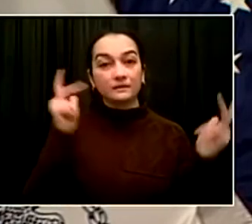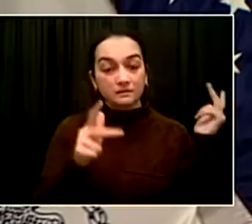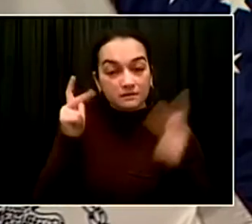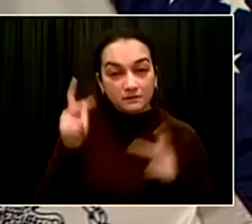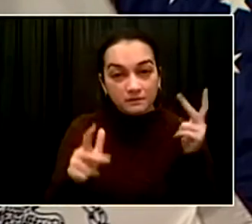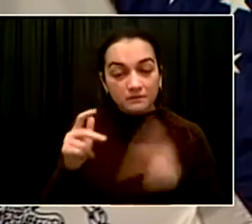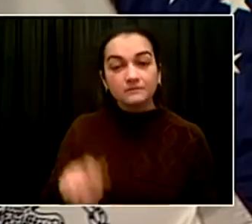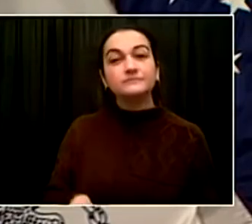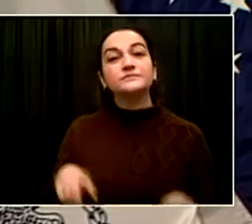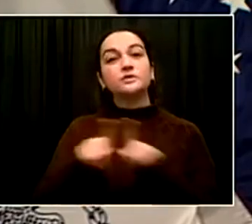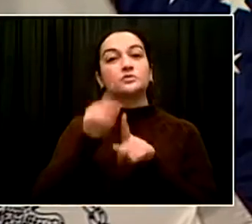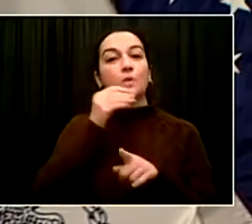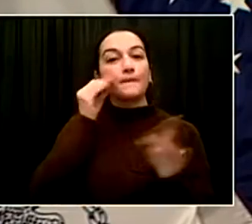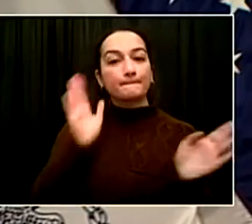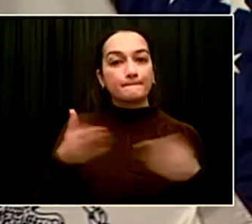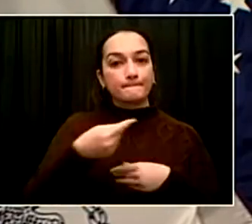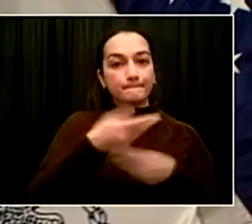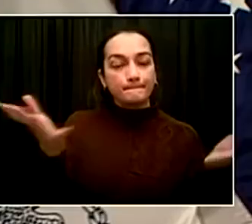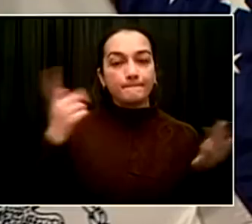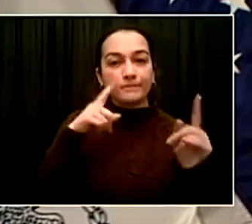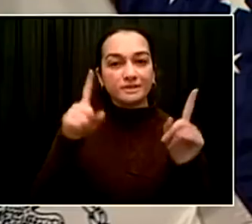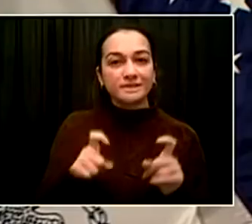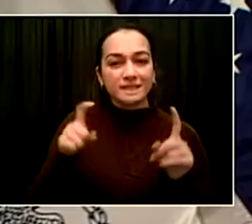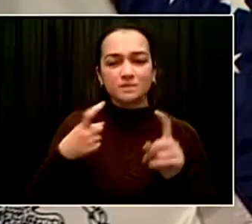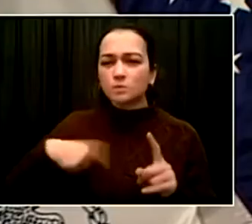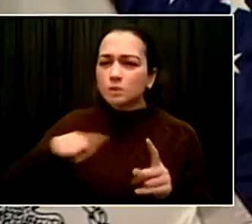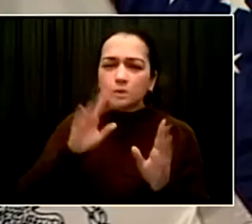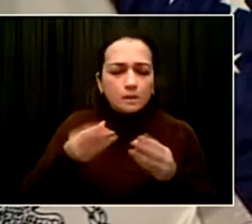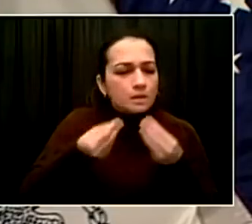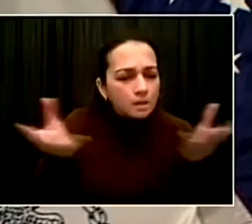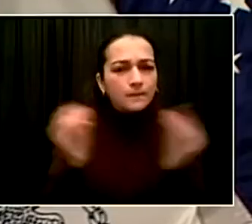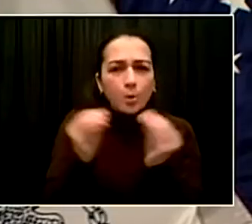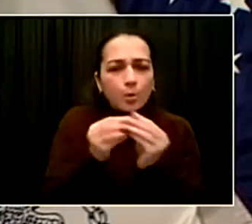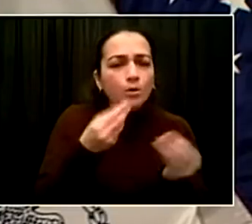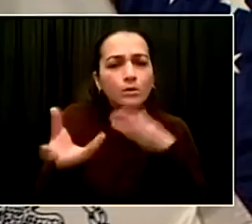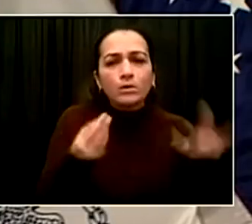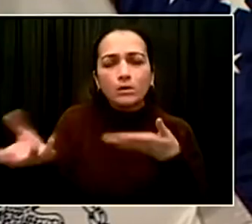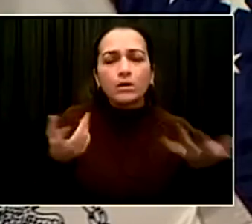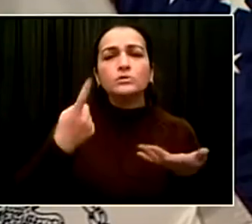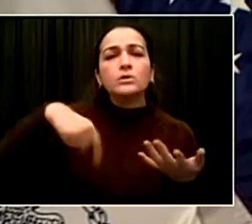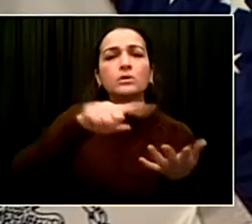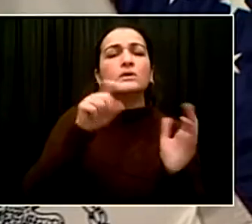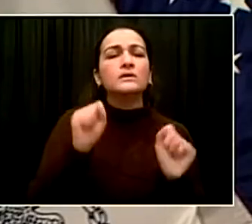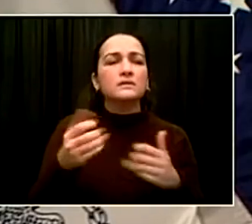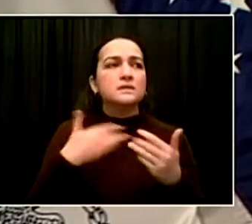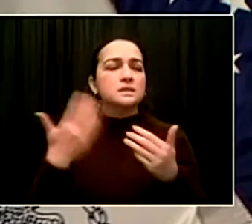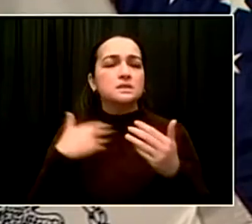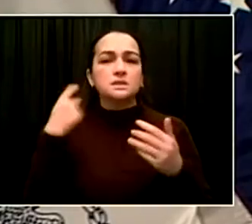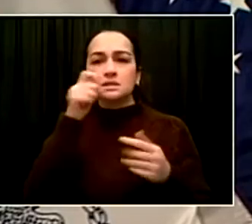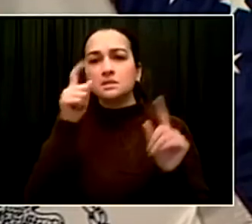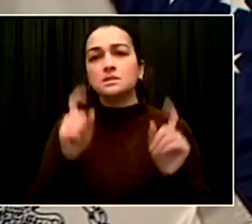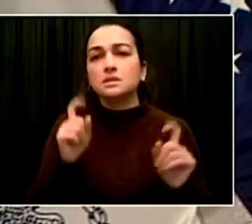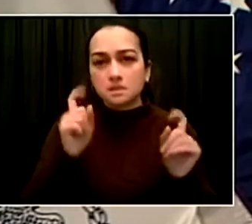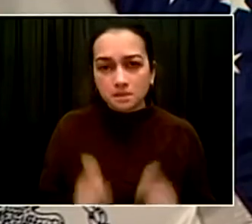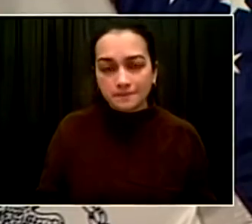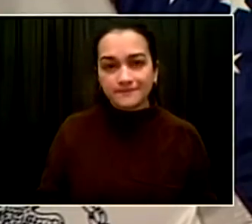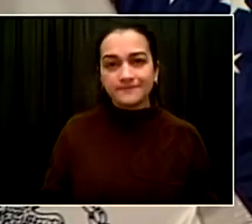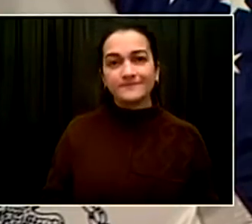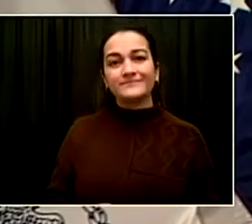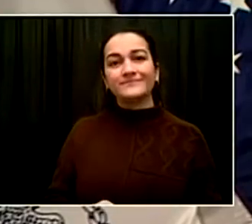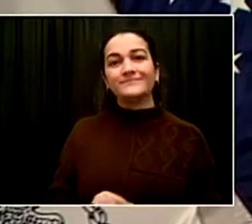AT BUSES.